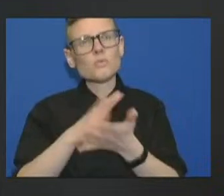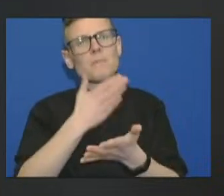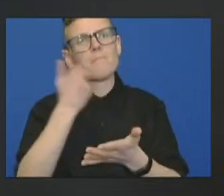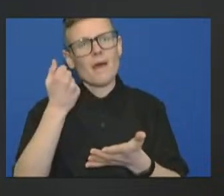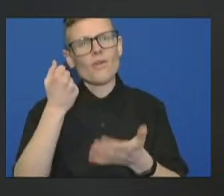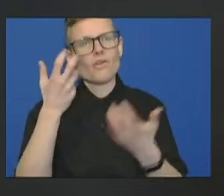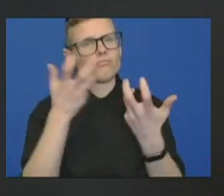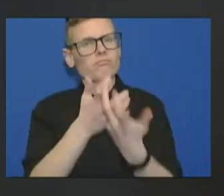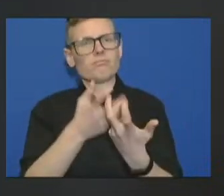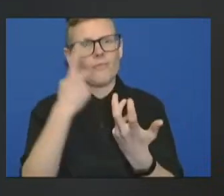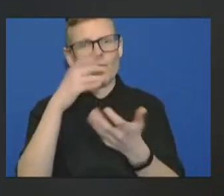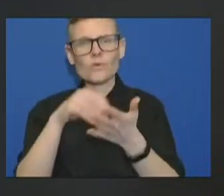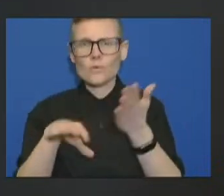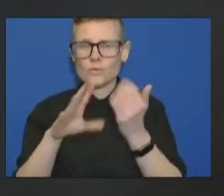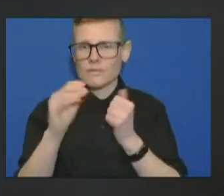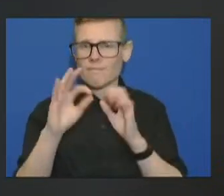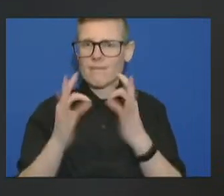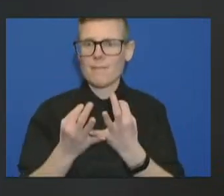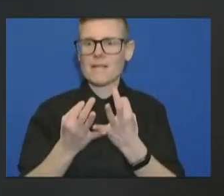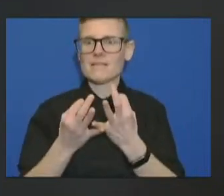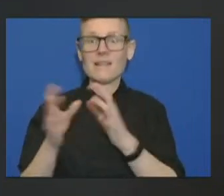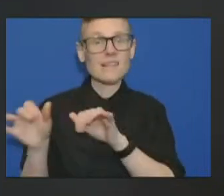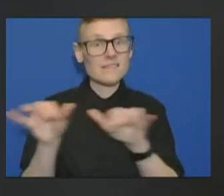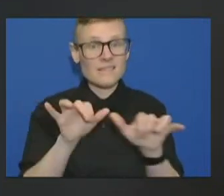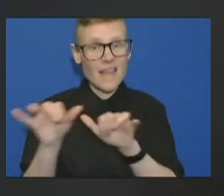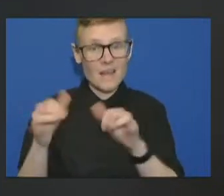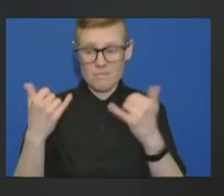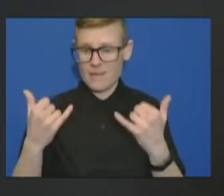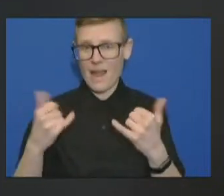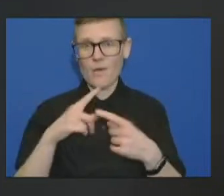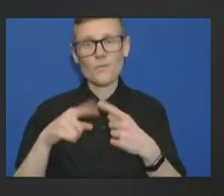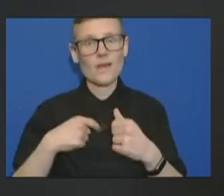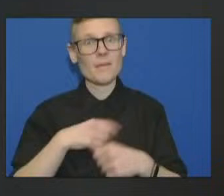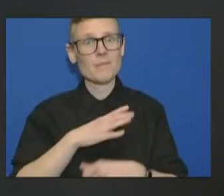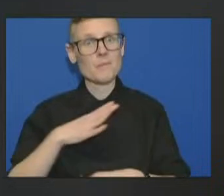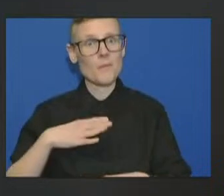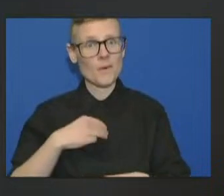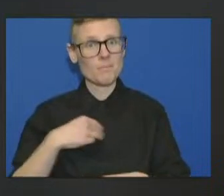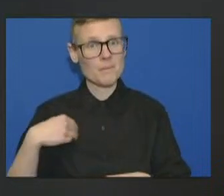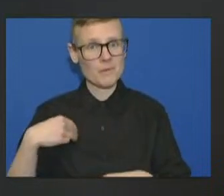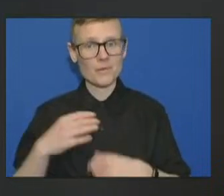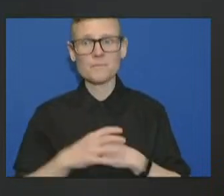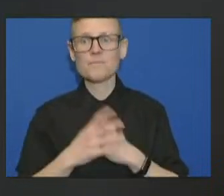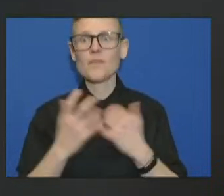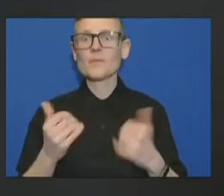was to make schools work better for students and families, and